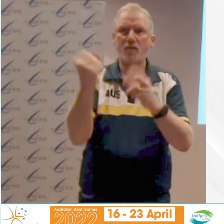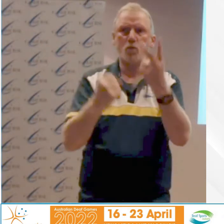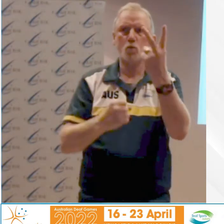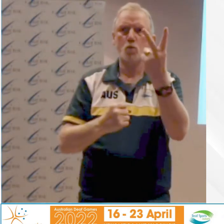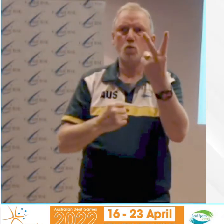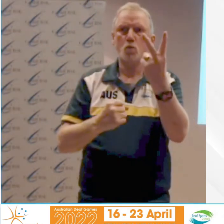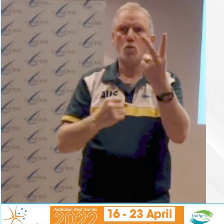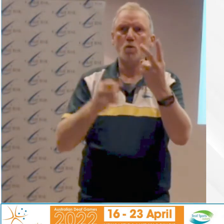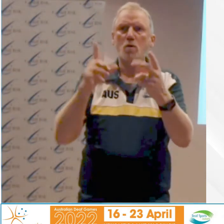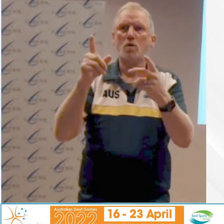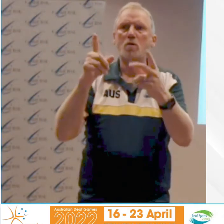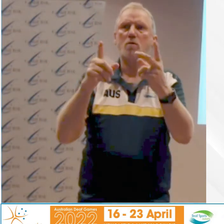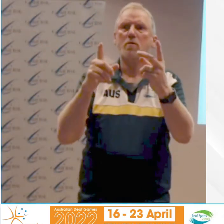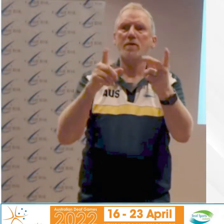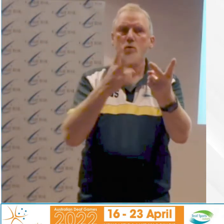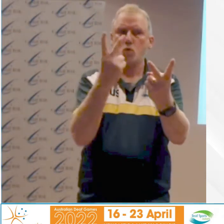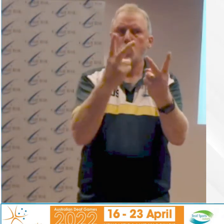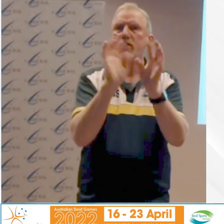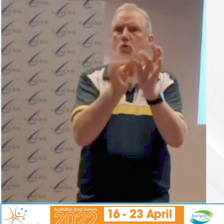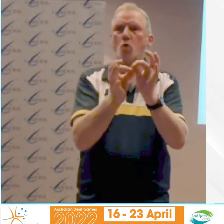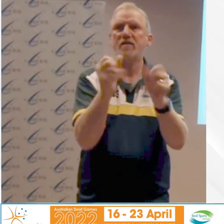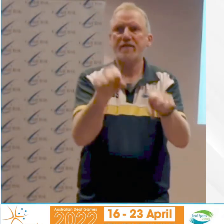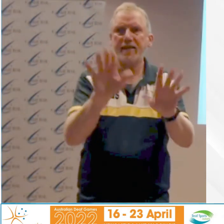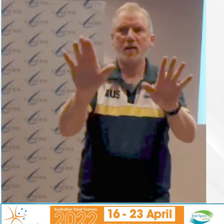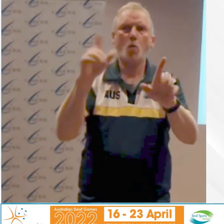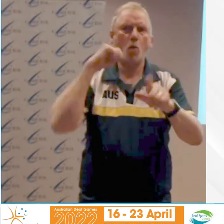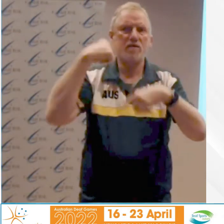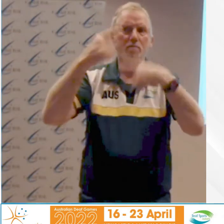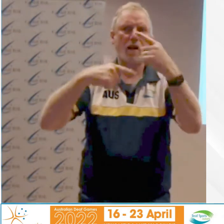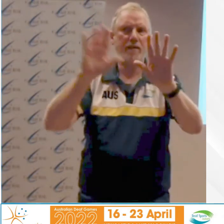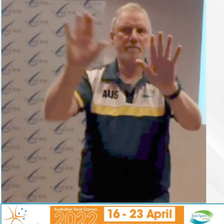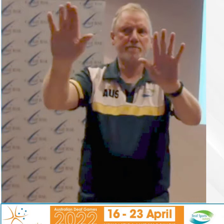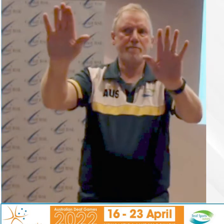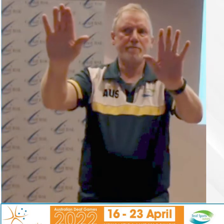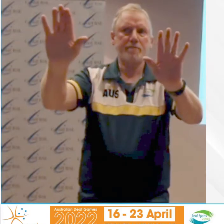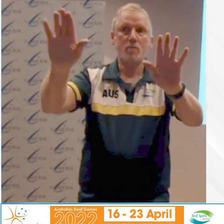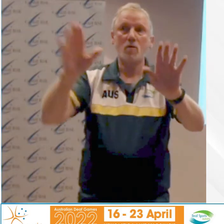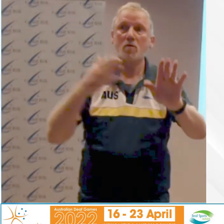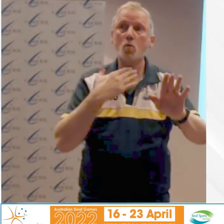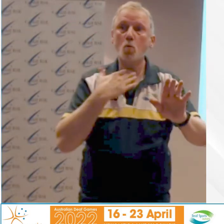one question yes there are interpreters two which are sitting here in the front i'll go through them